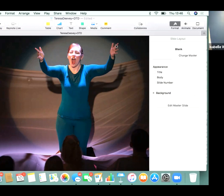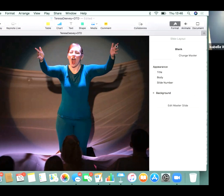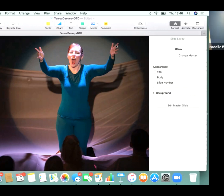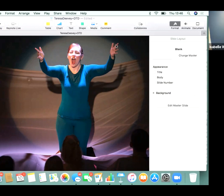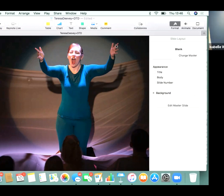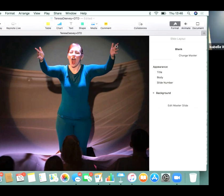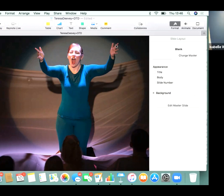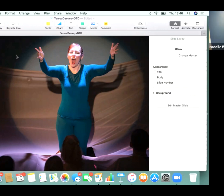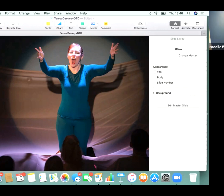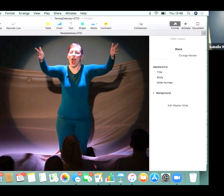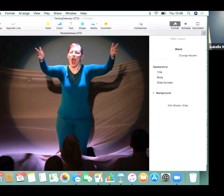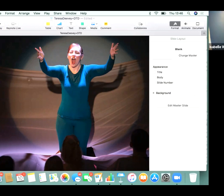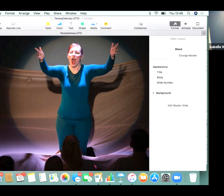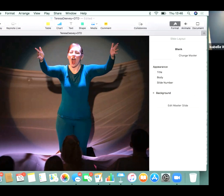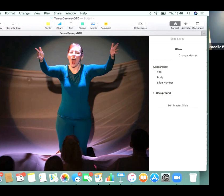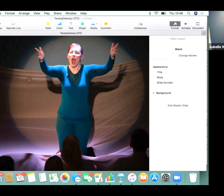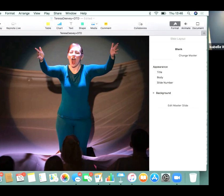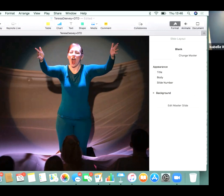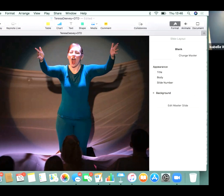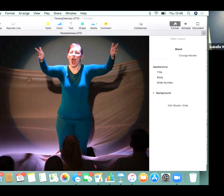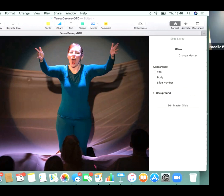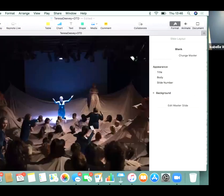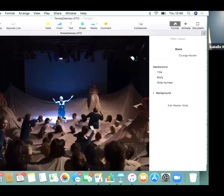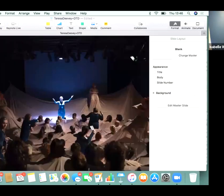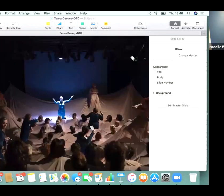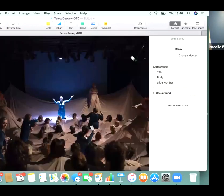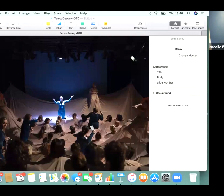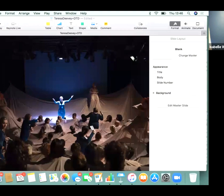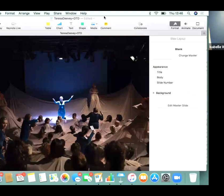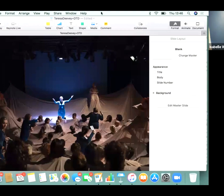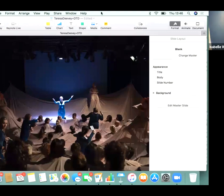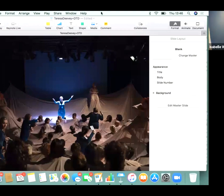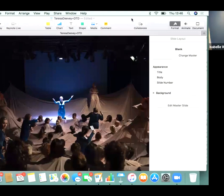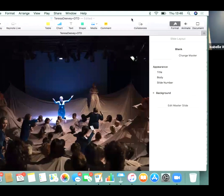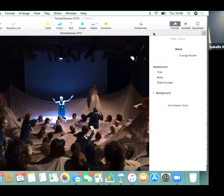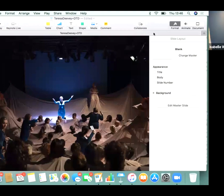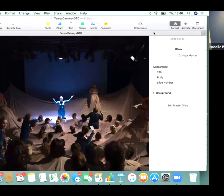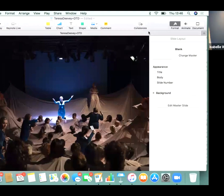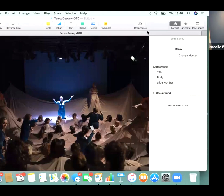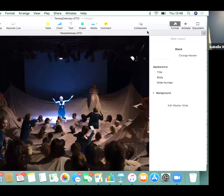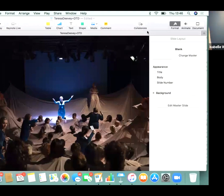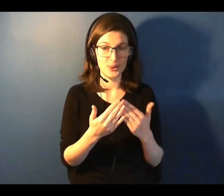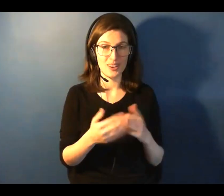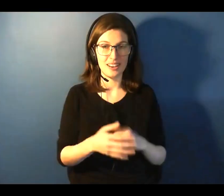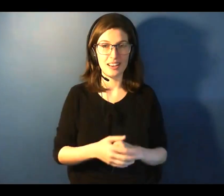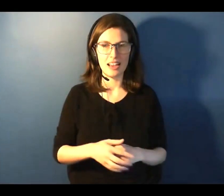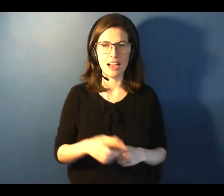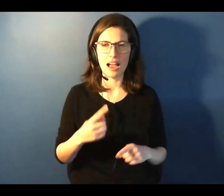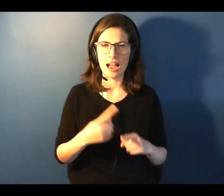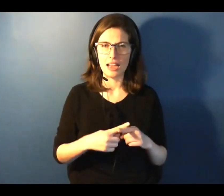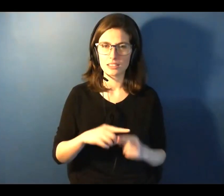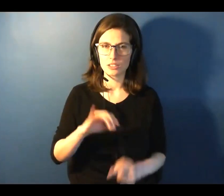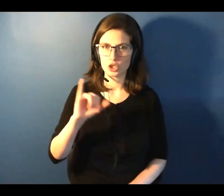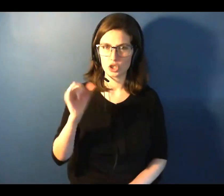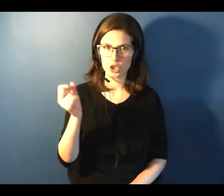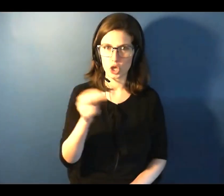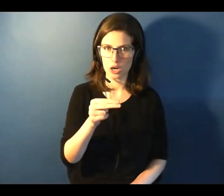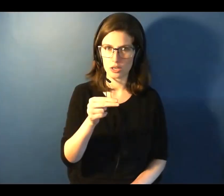Kate: Thank you Amanda, and Jonathan to come back to you, I suppose we've heard